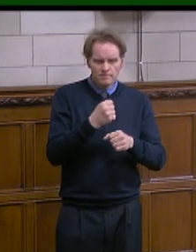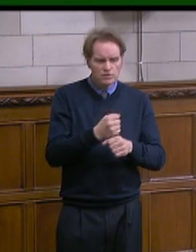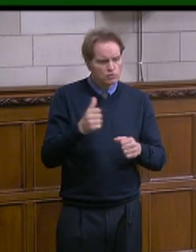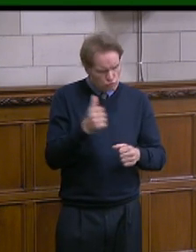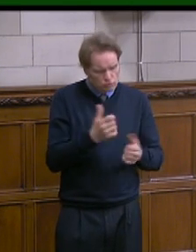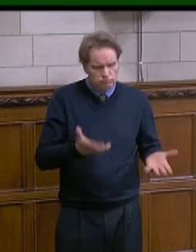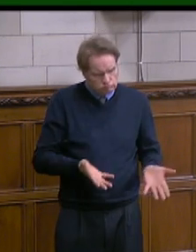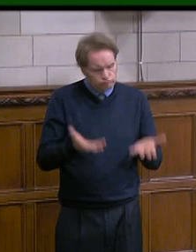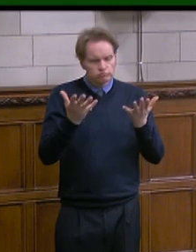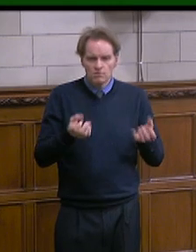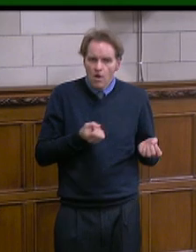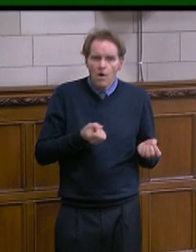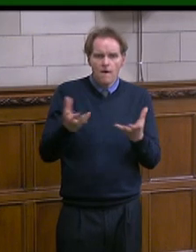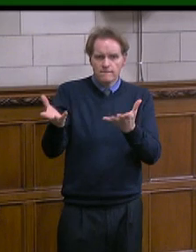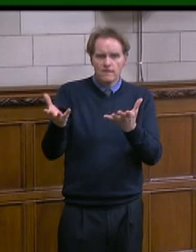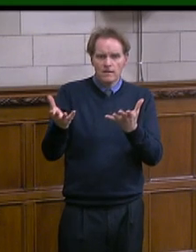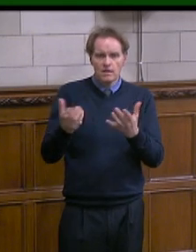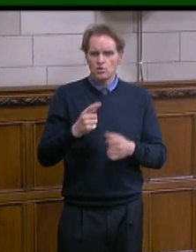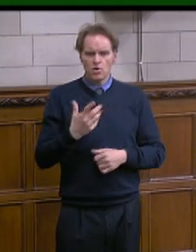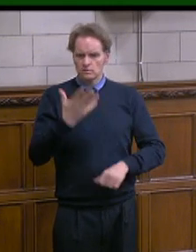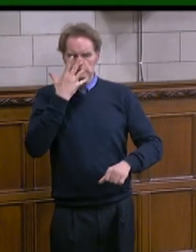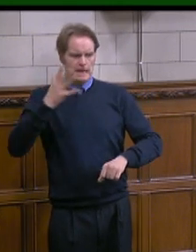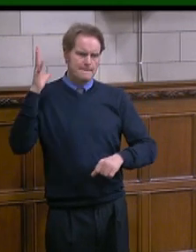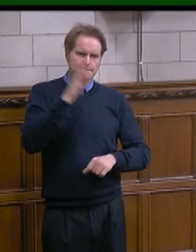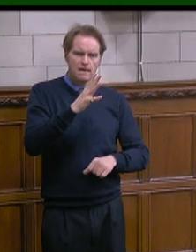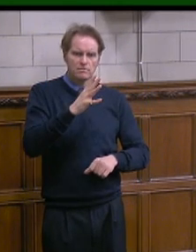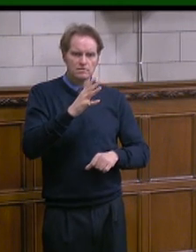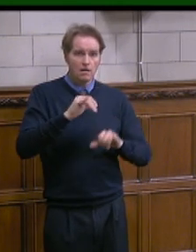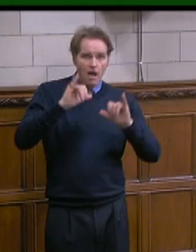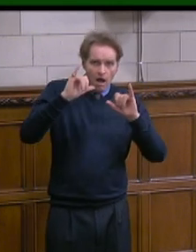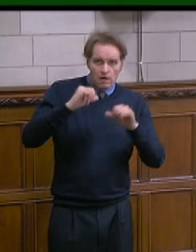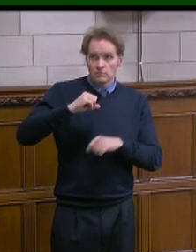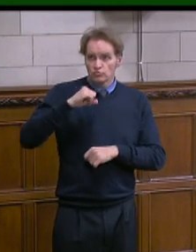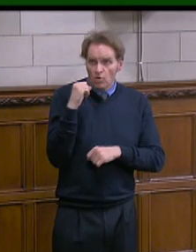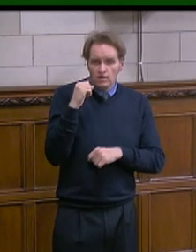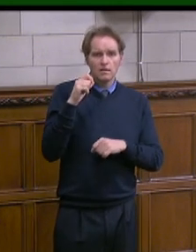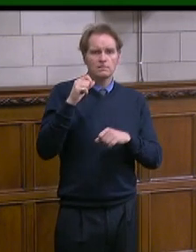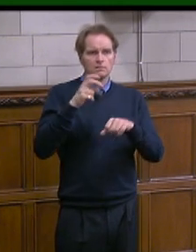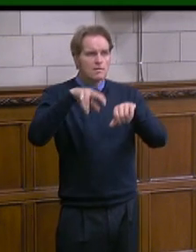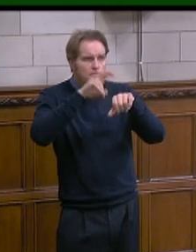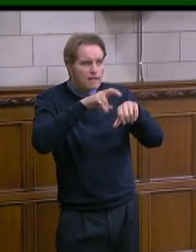voluntarily. They should not be embarrassed or shamed by Edinburgh, Cardiff and Belfast for dragging their feet on the matter.